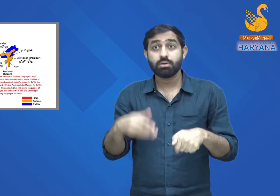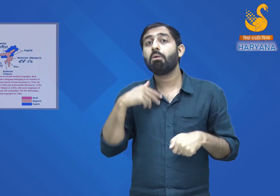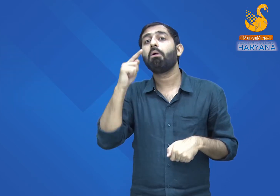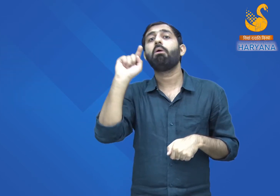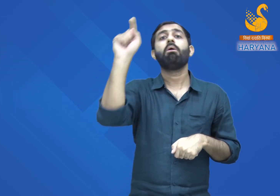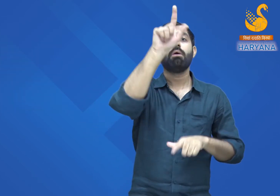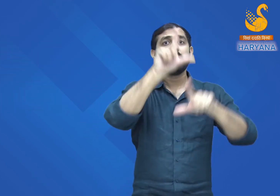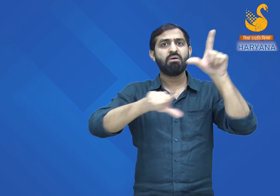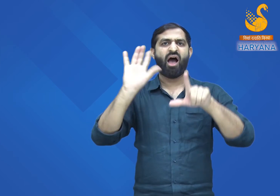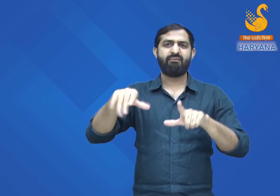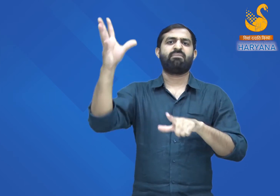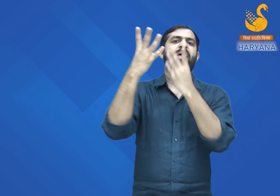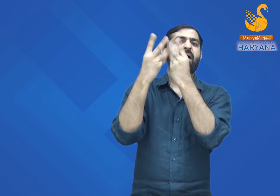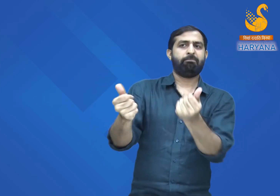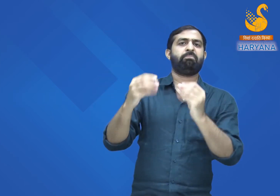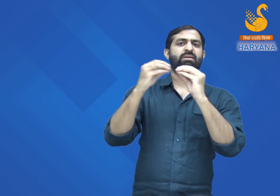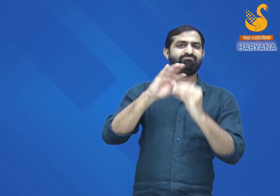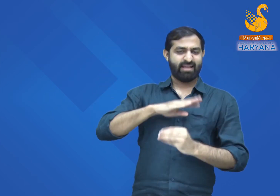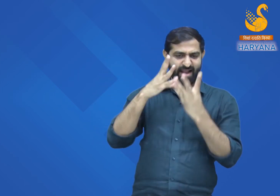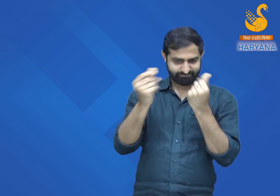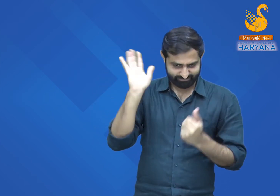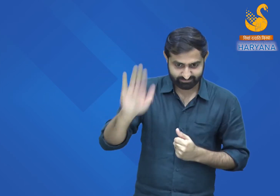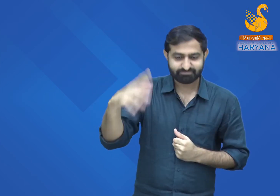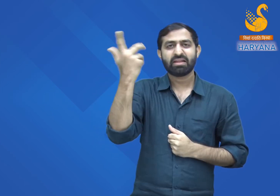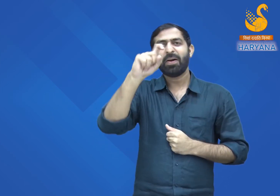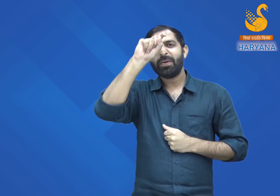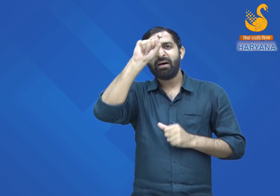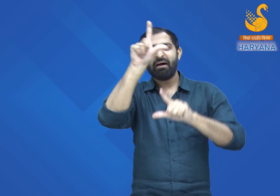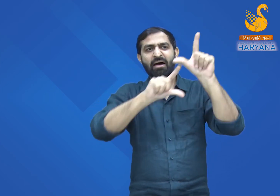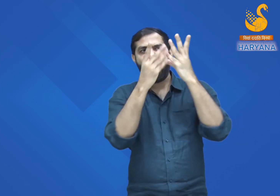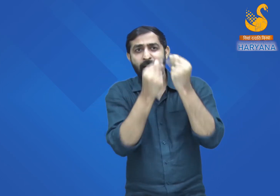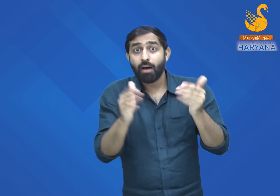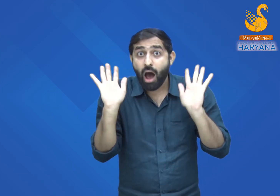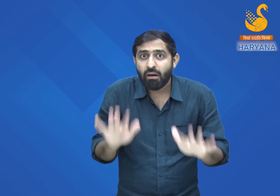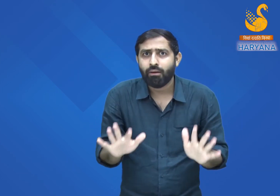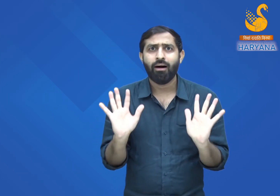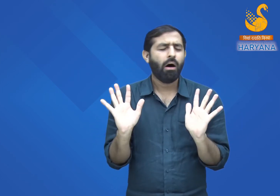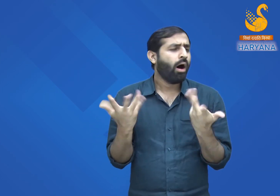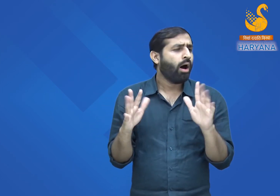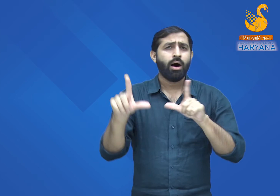Today do we see that those languages are not being spoken anymore. Not at all.